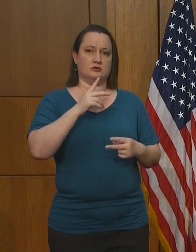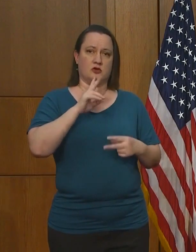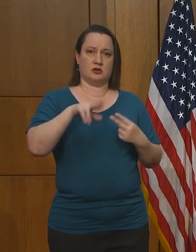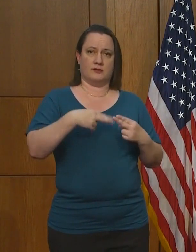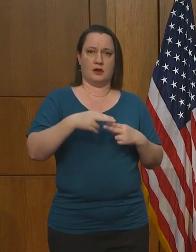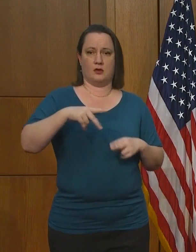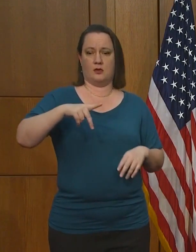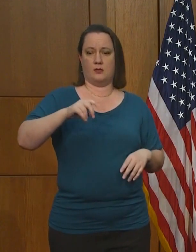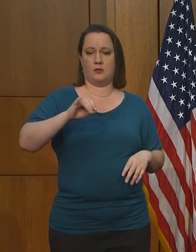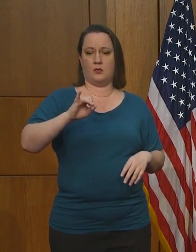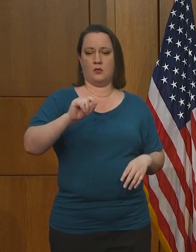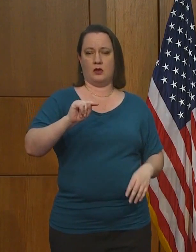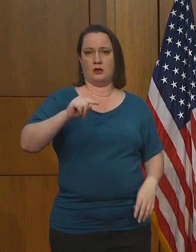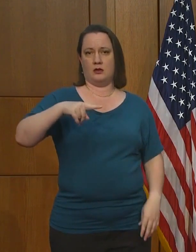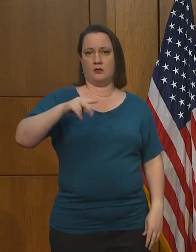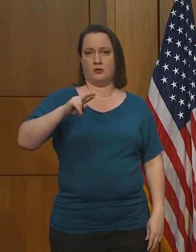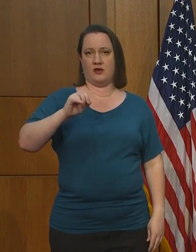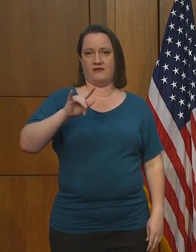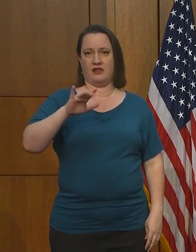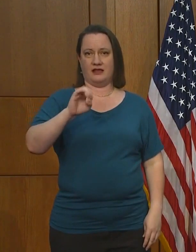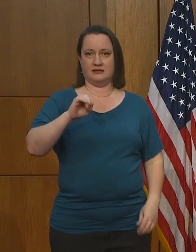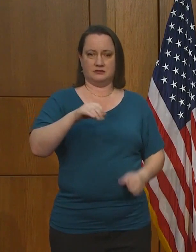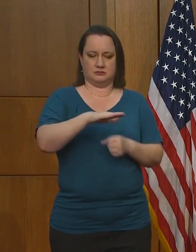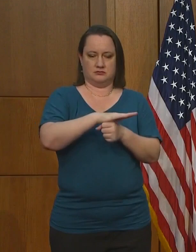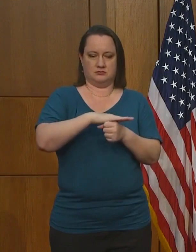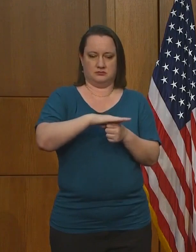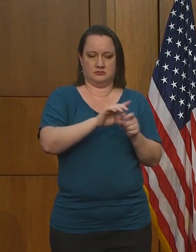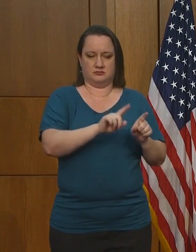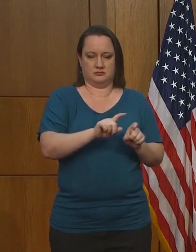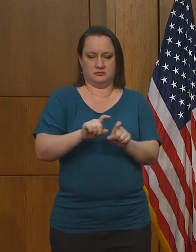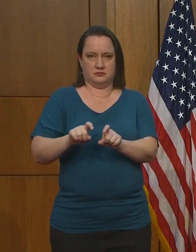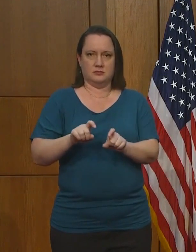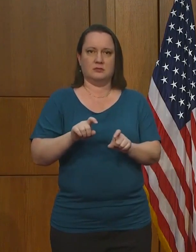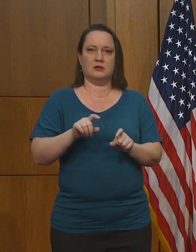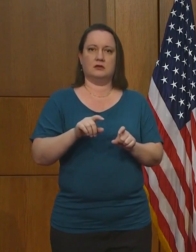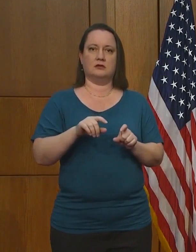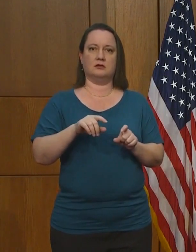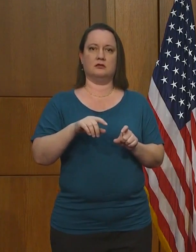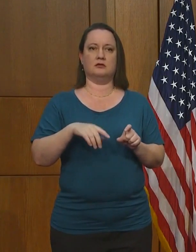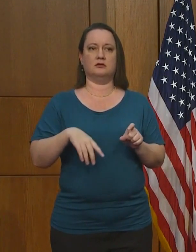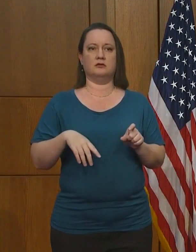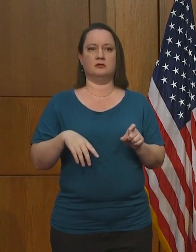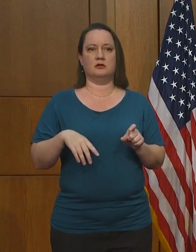BRIEFLY ABOUT THE POINT PREVALENCE SURVEY AND WE GOT A